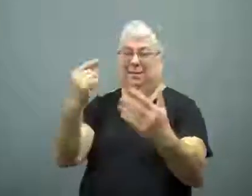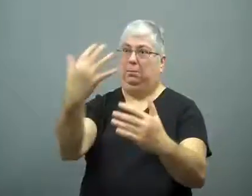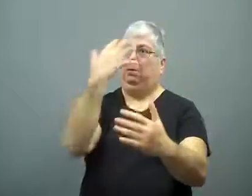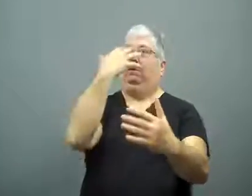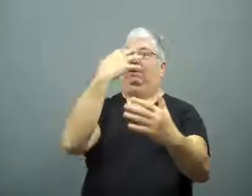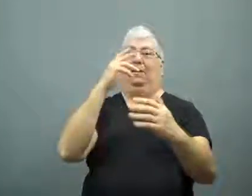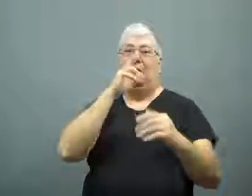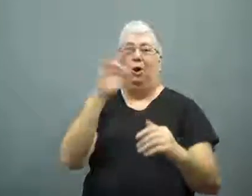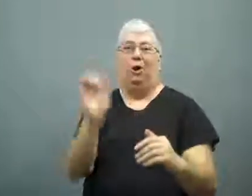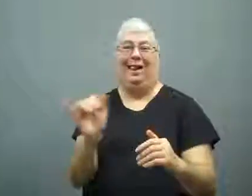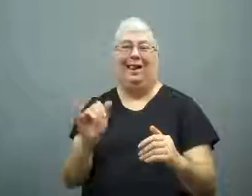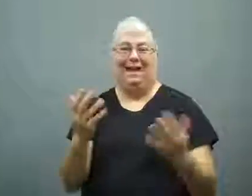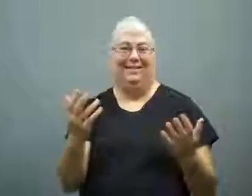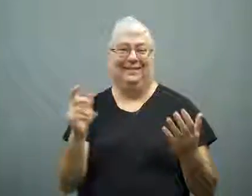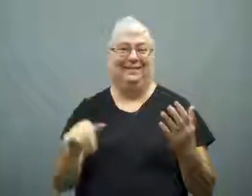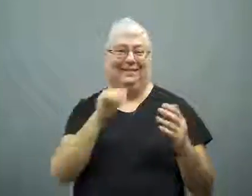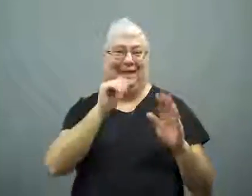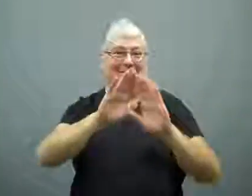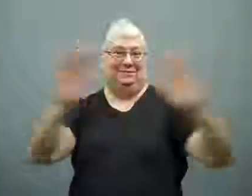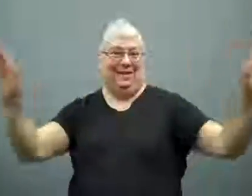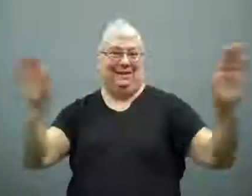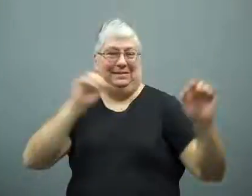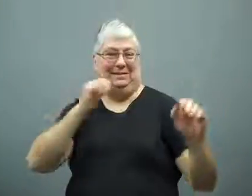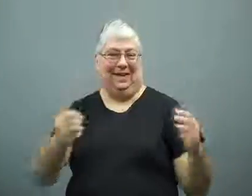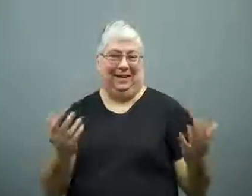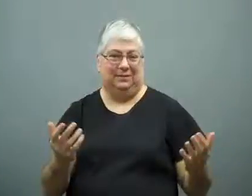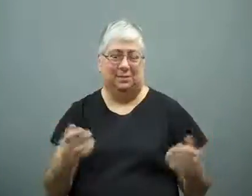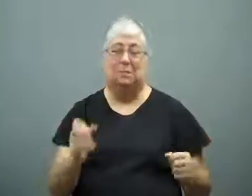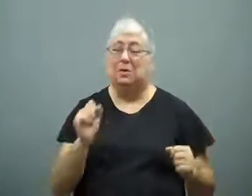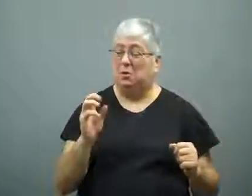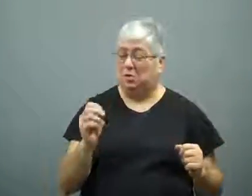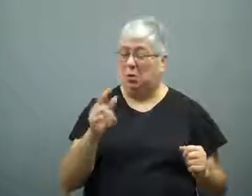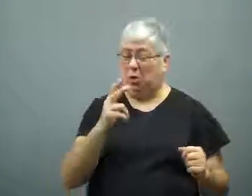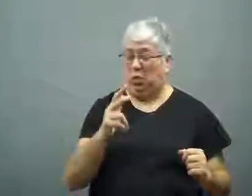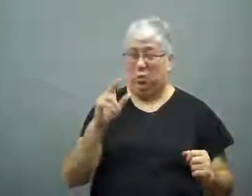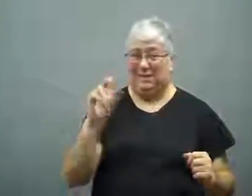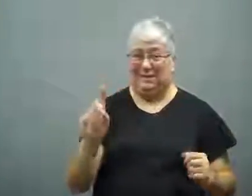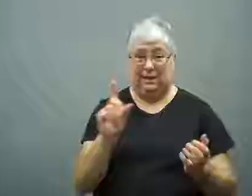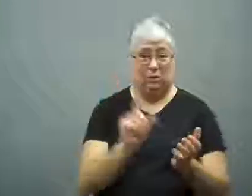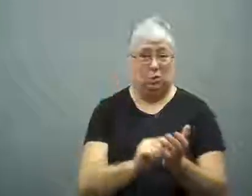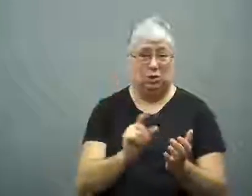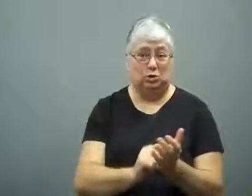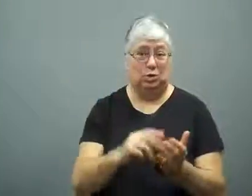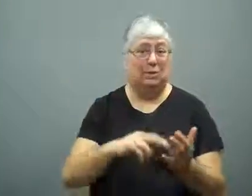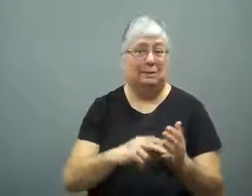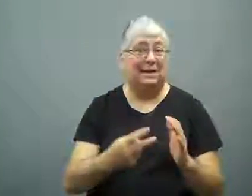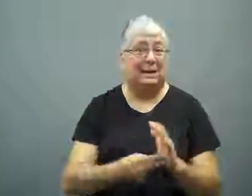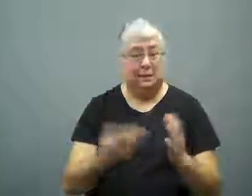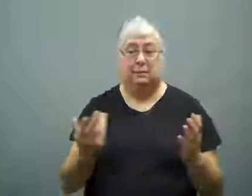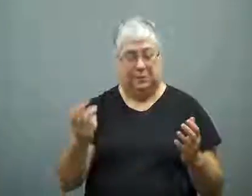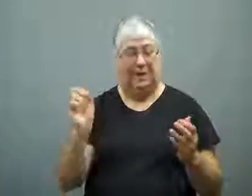A hand looks like it's coming out at you, it's not flat.